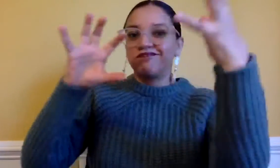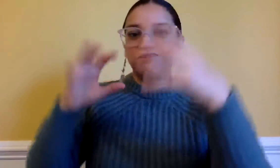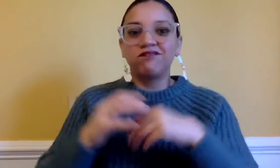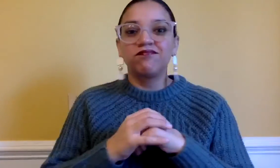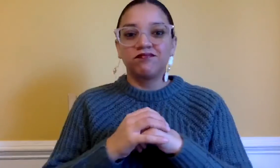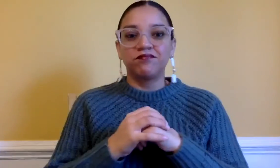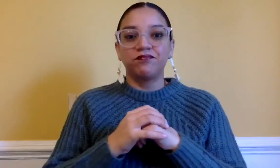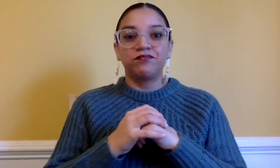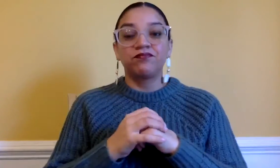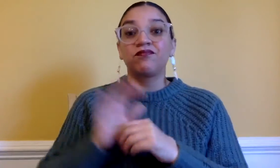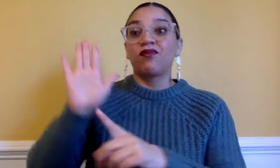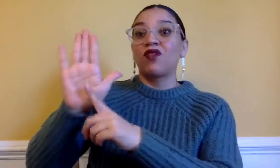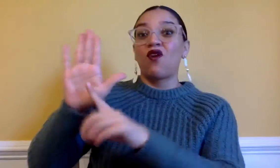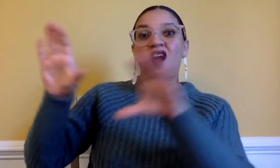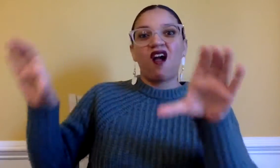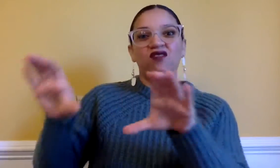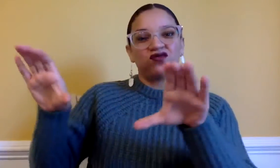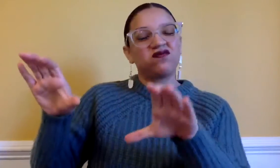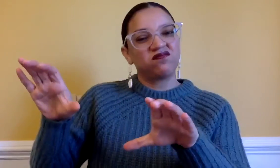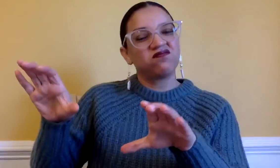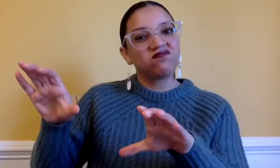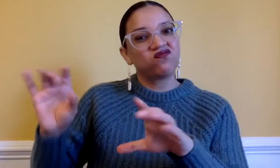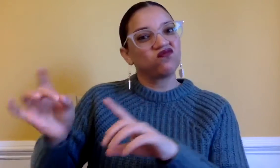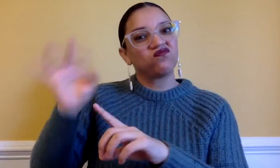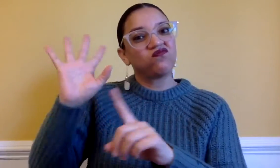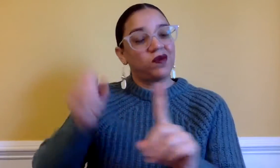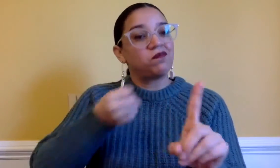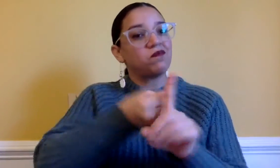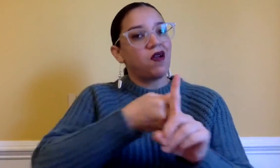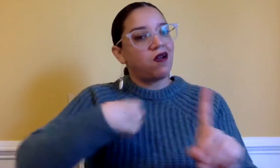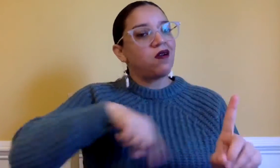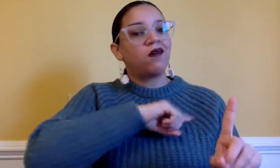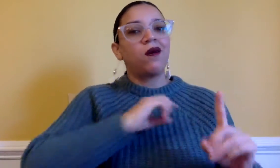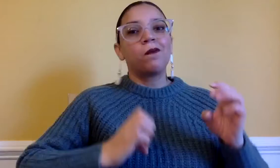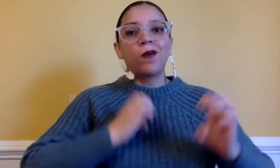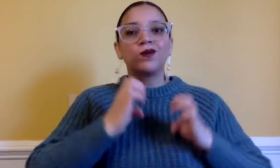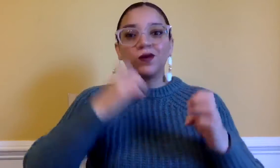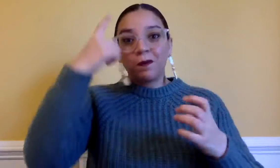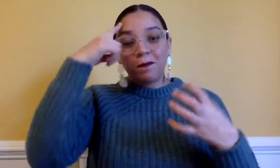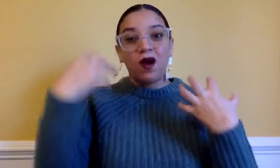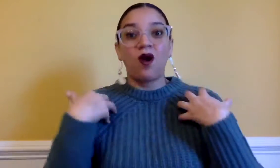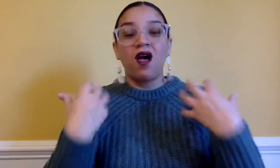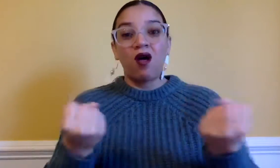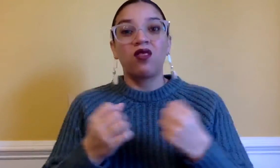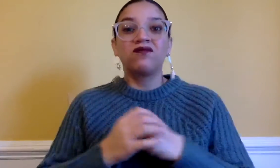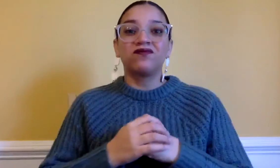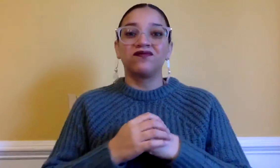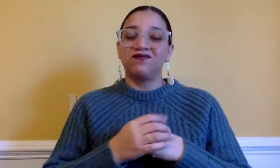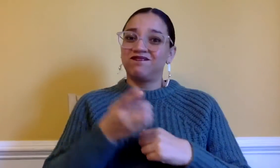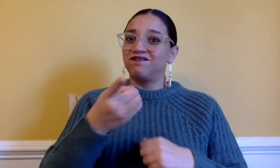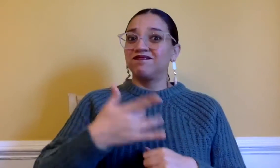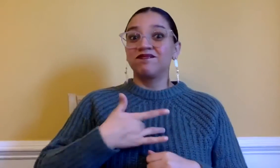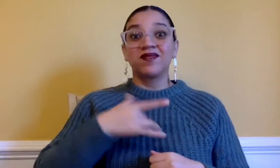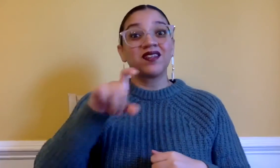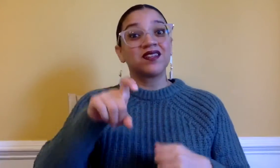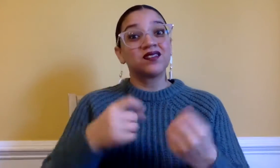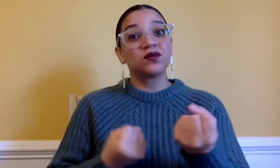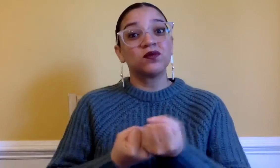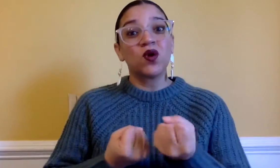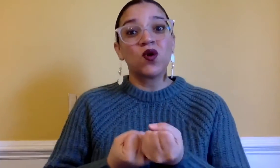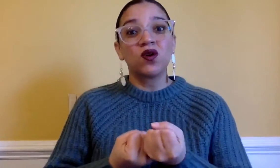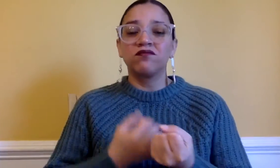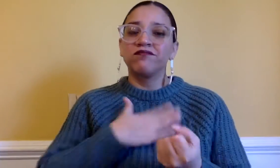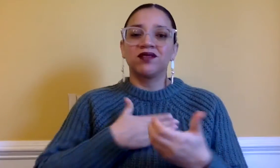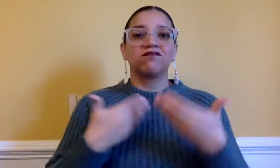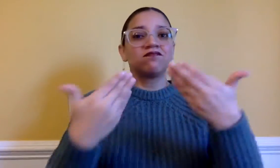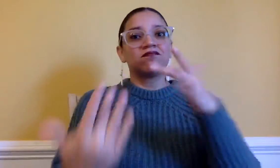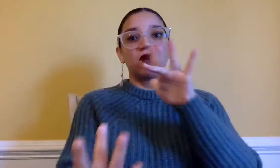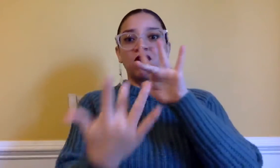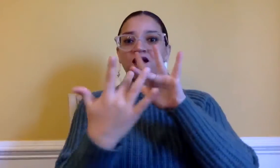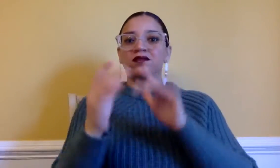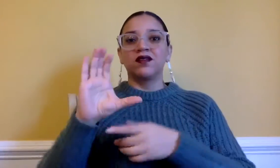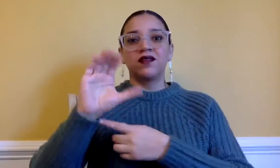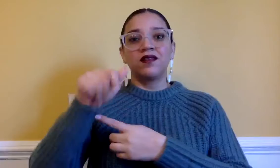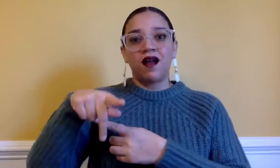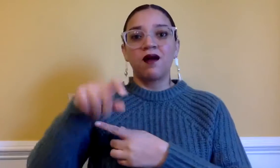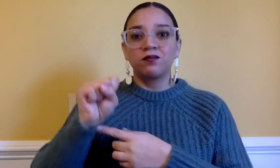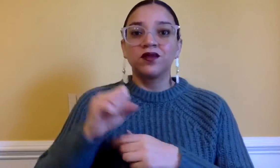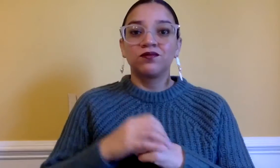Their actions affects our emotional and mental health. If you feel you need additional support, please go ahead contact CAPS.